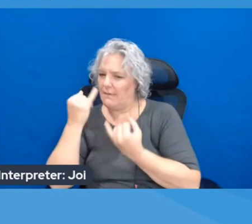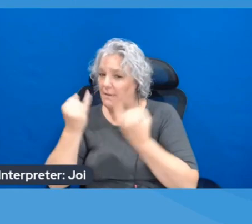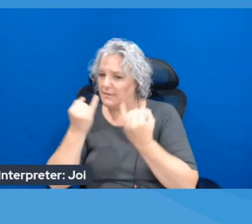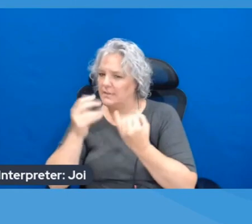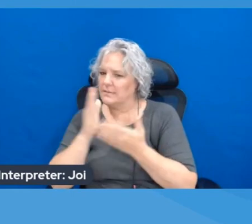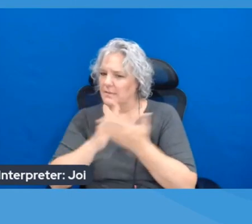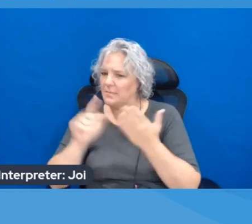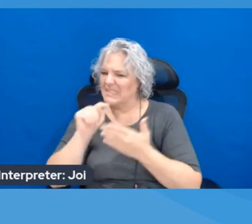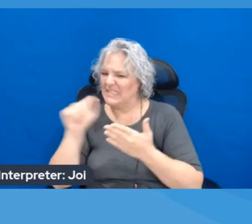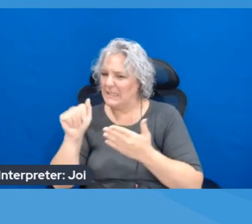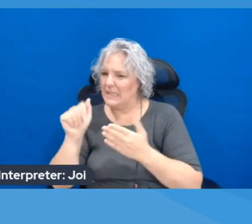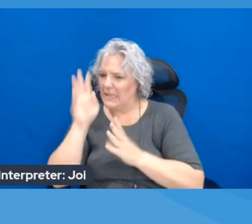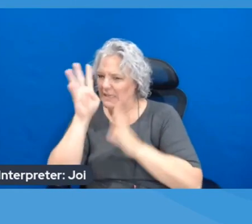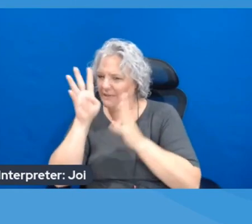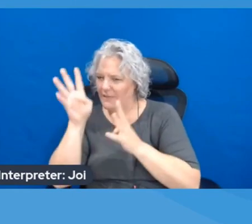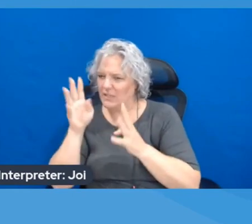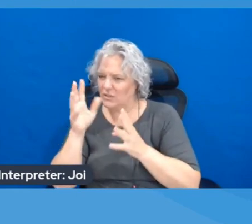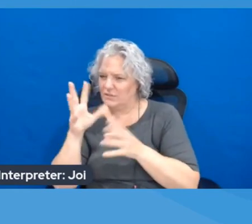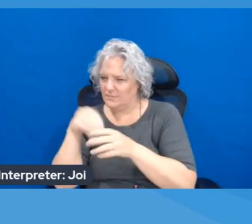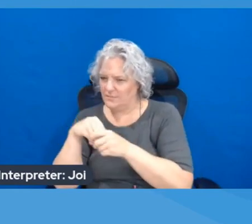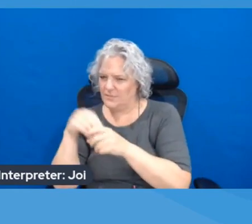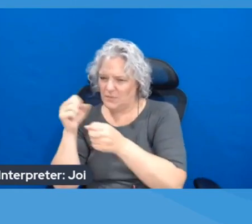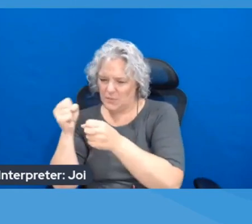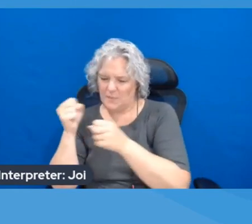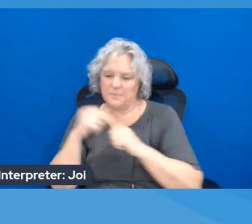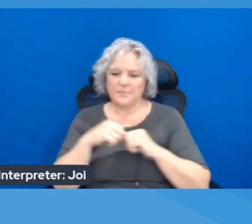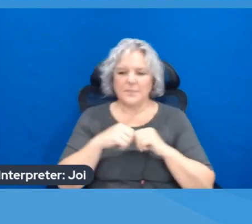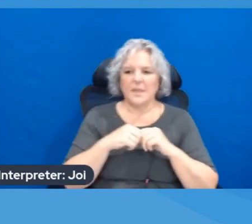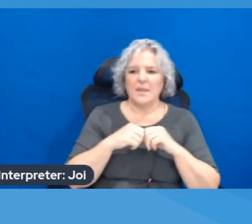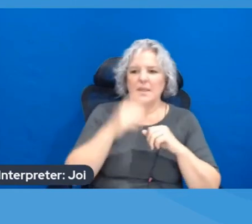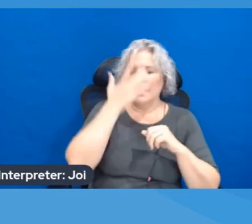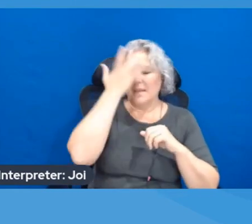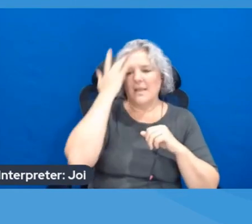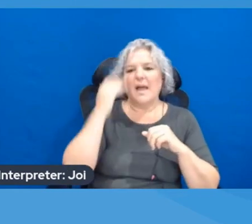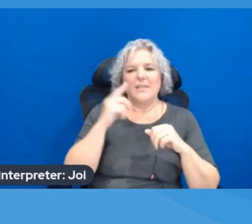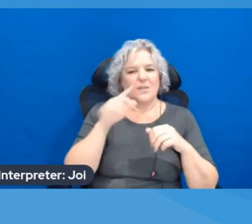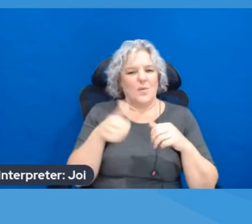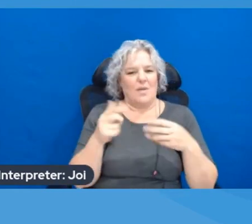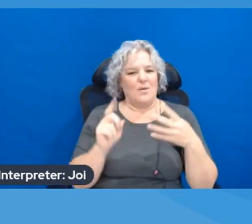you know, innovations and practices a little later. There was several good questions related to